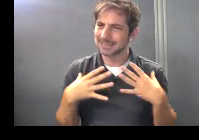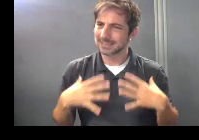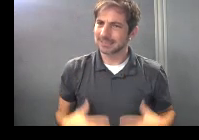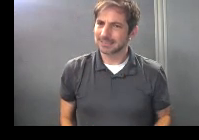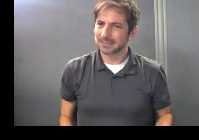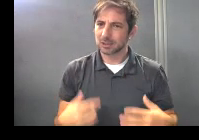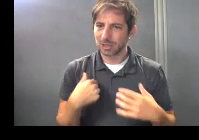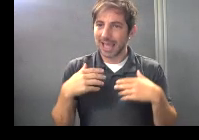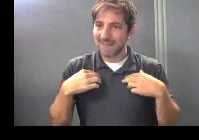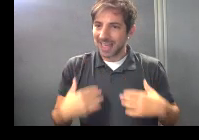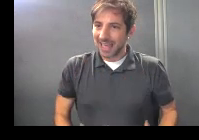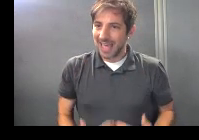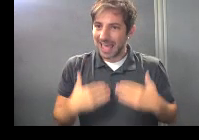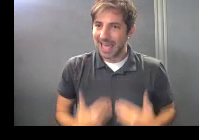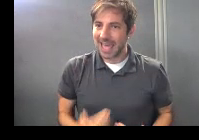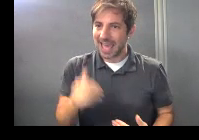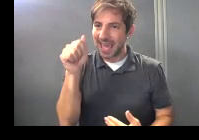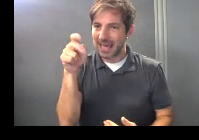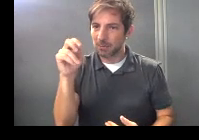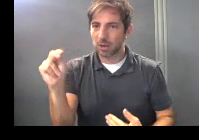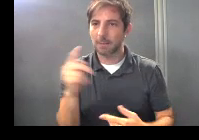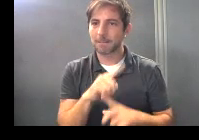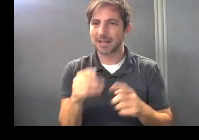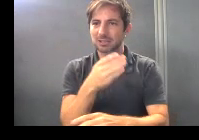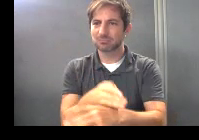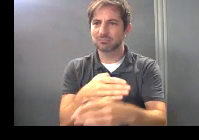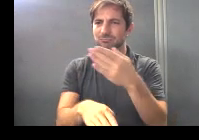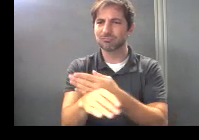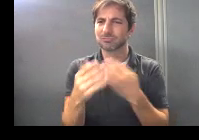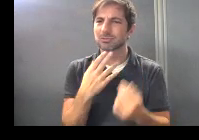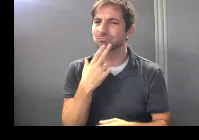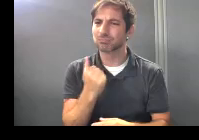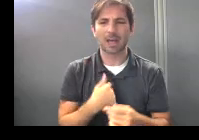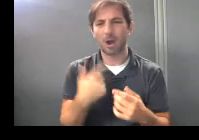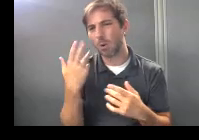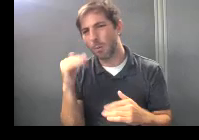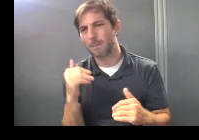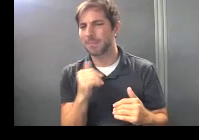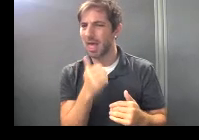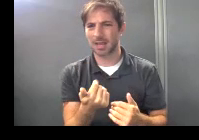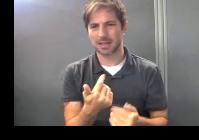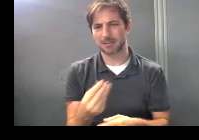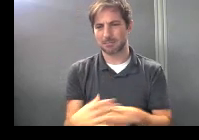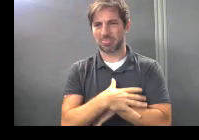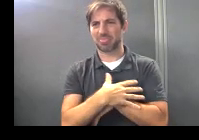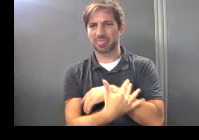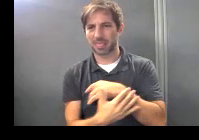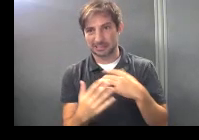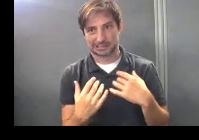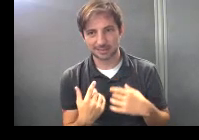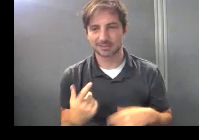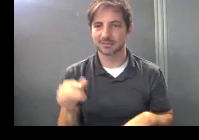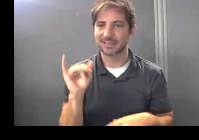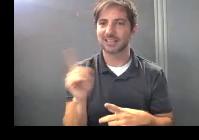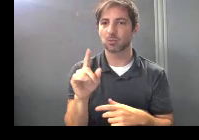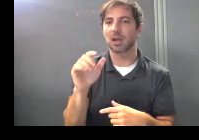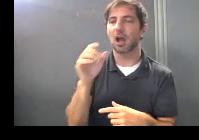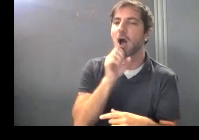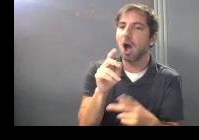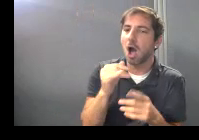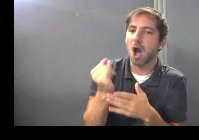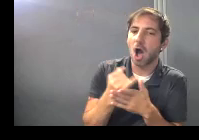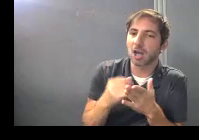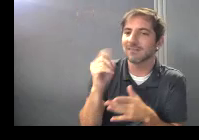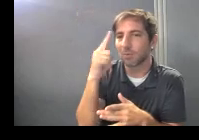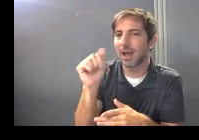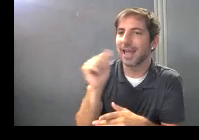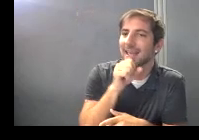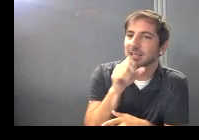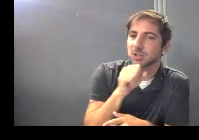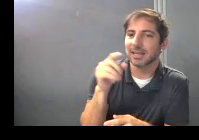GET PAINT ON HER JACKET. THIS WAS A PRESENTATION FOR THE NATIONAL ARTS.